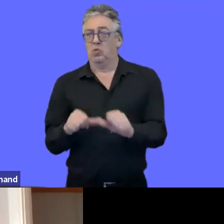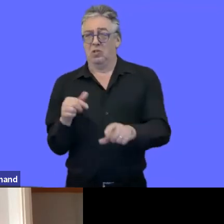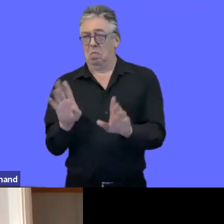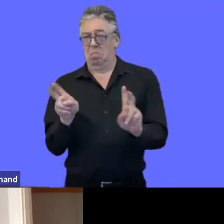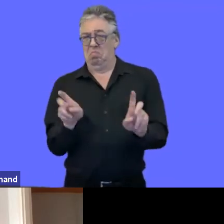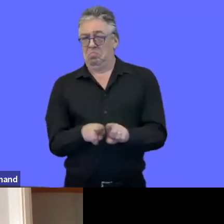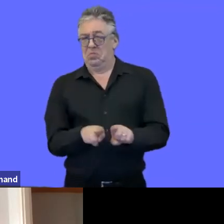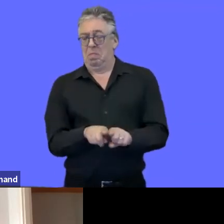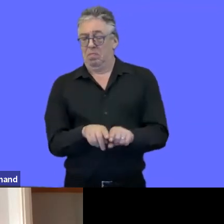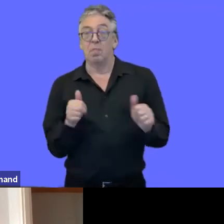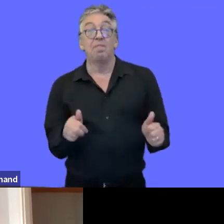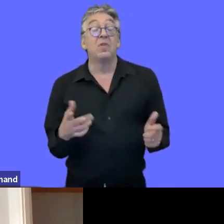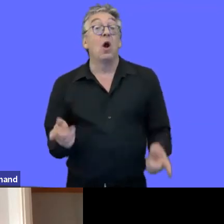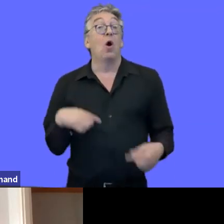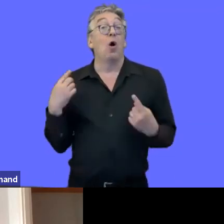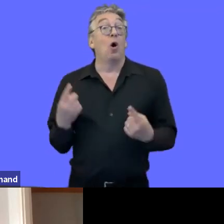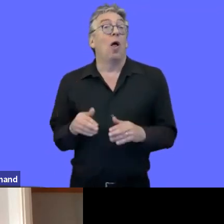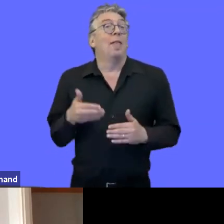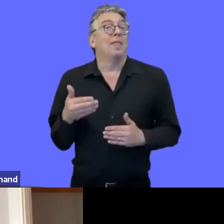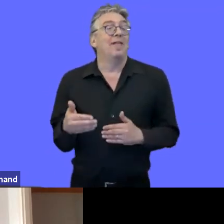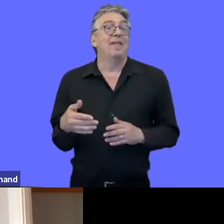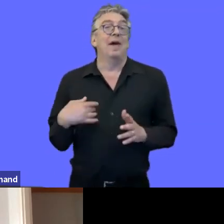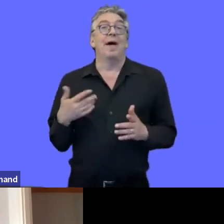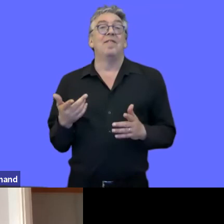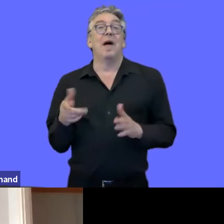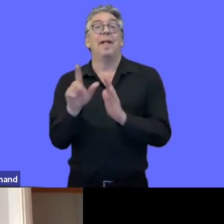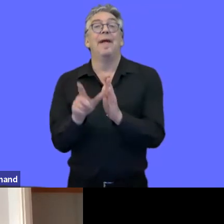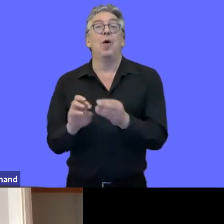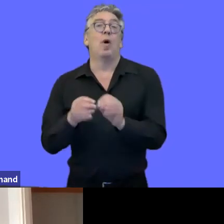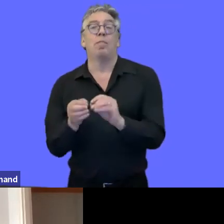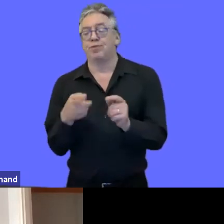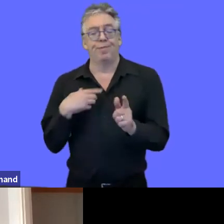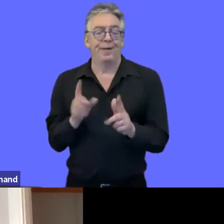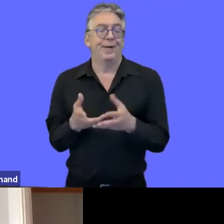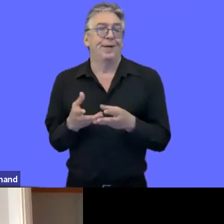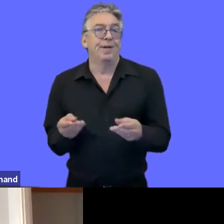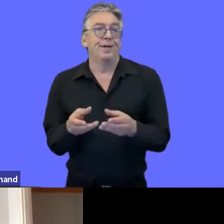There were a couple of legal problematics that we need today address that were fundamental.